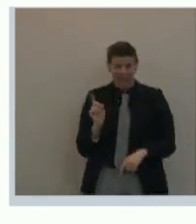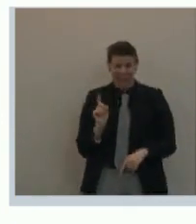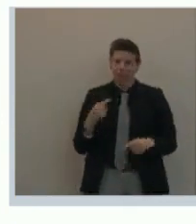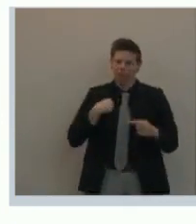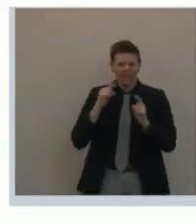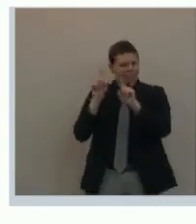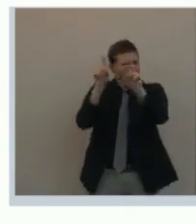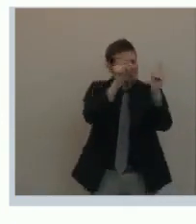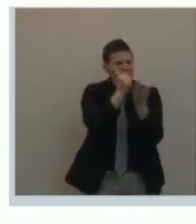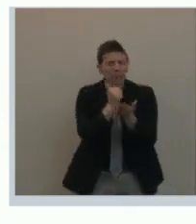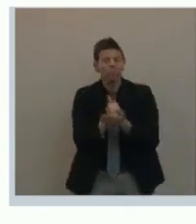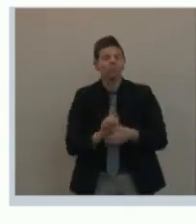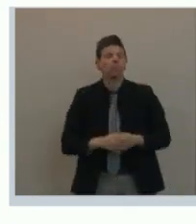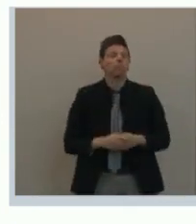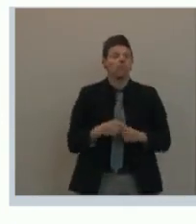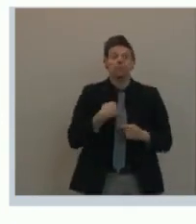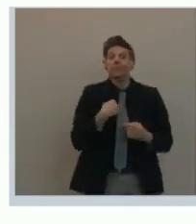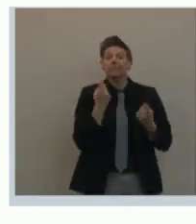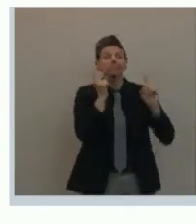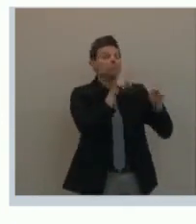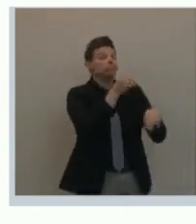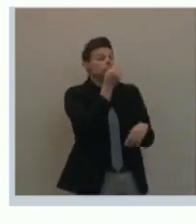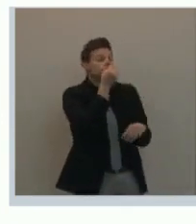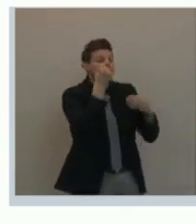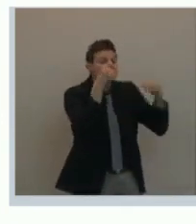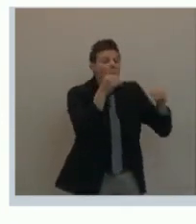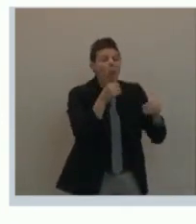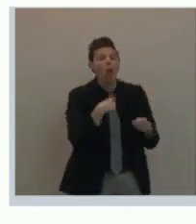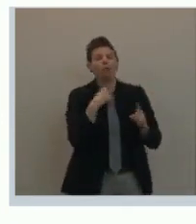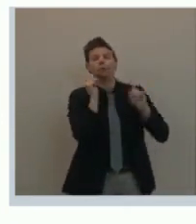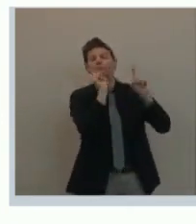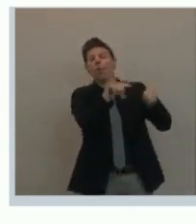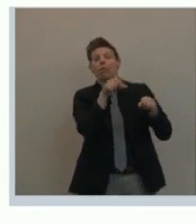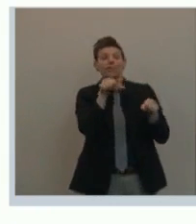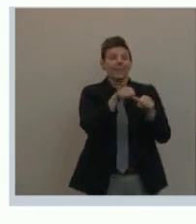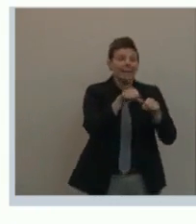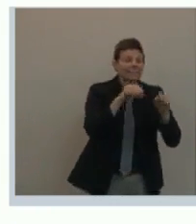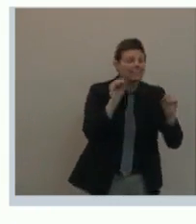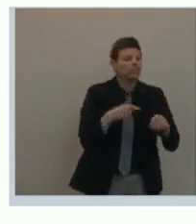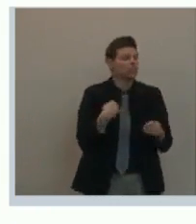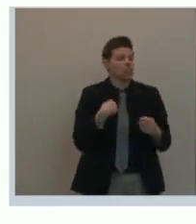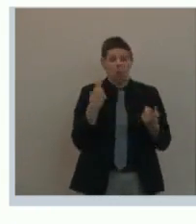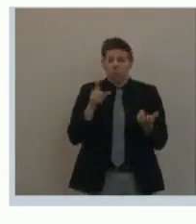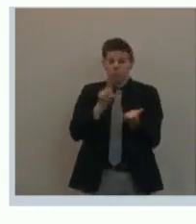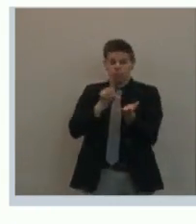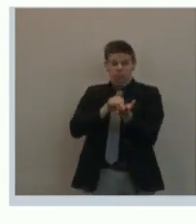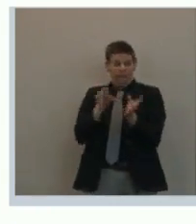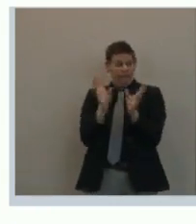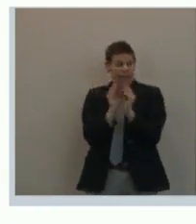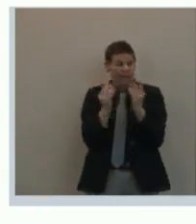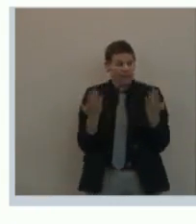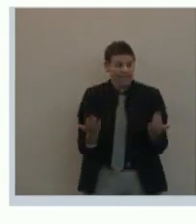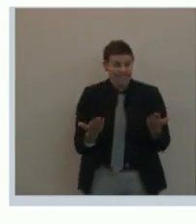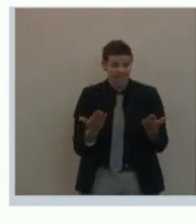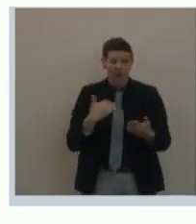THEY NEED TO DO TO PROTECT NEW MEXICANS, NO MATTER WHERE YOU ARE.